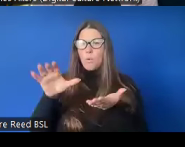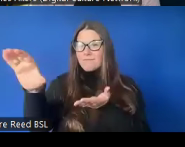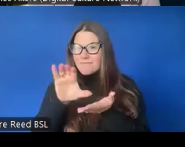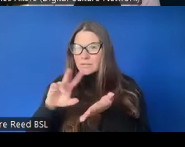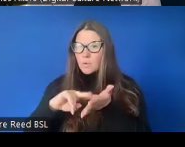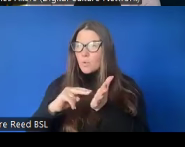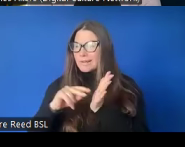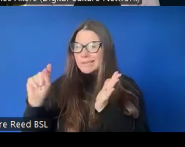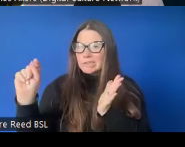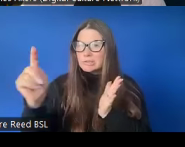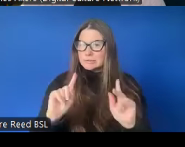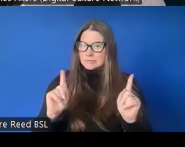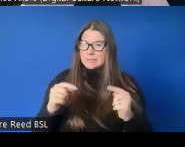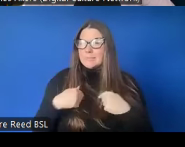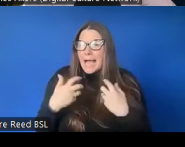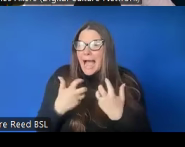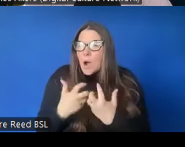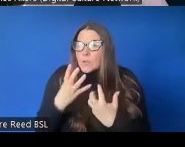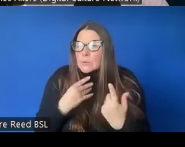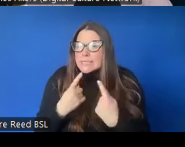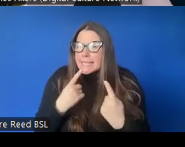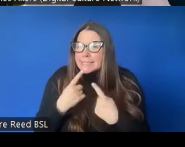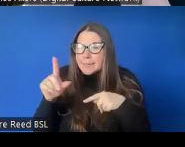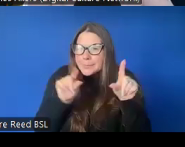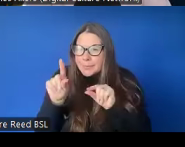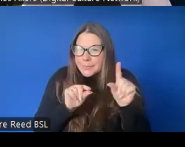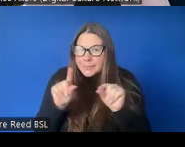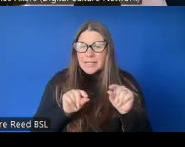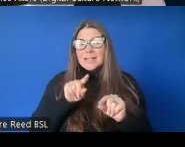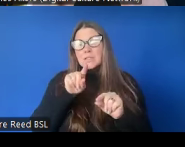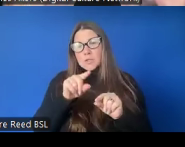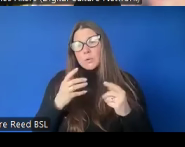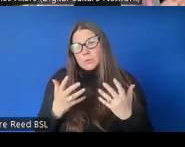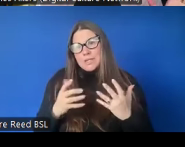As I say, it's a very broad topic that we're talking about today, and it covers a lot of areas, but hopefully,